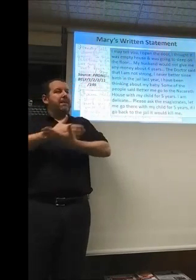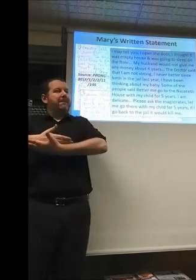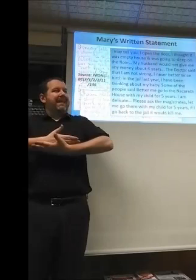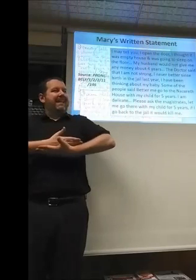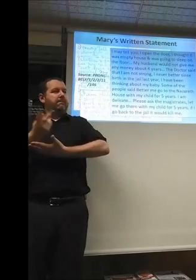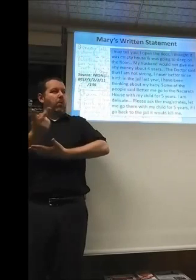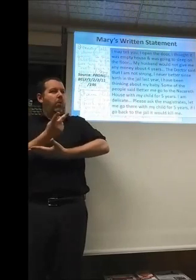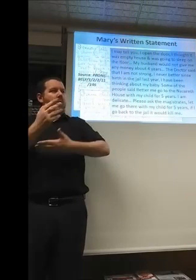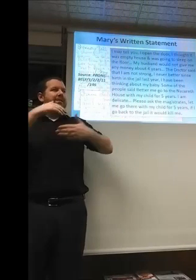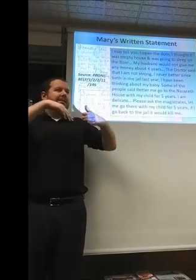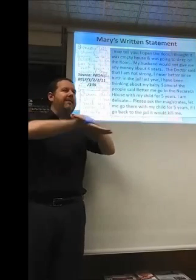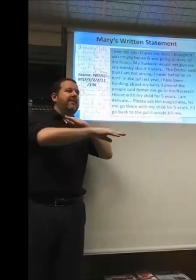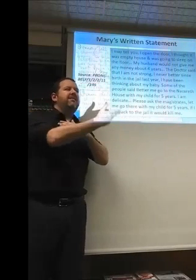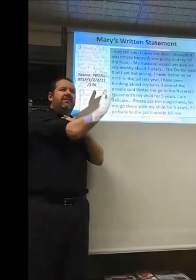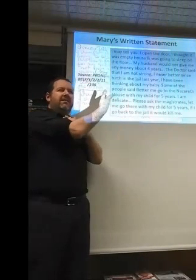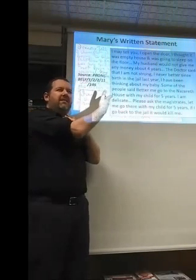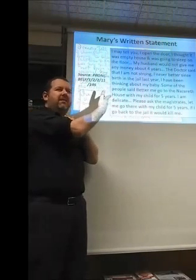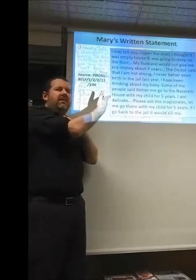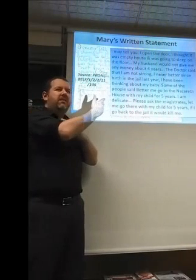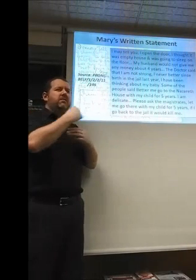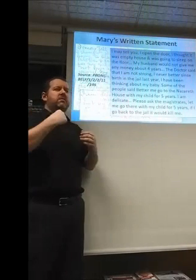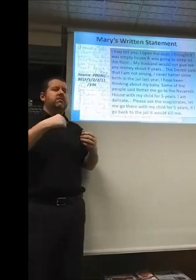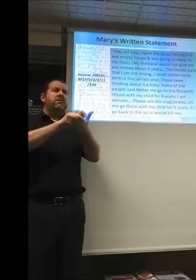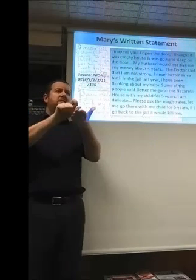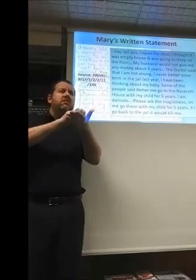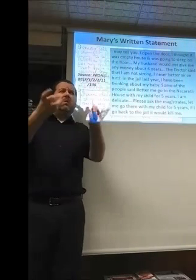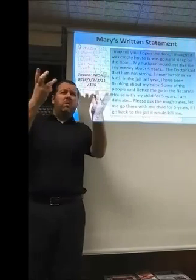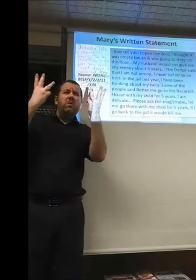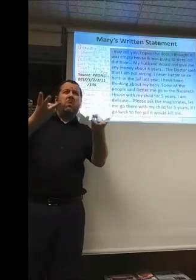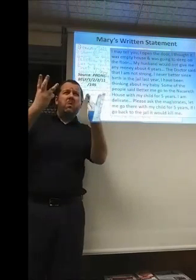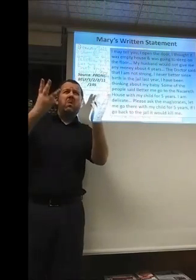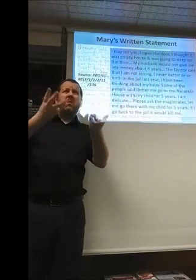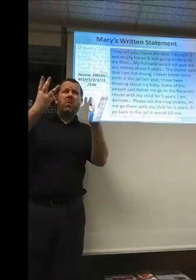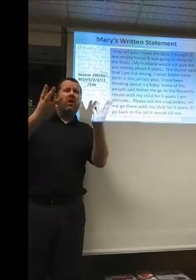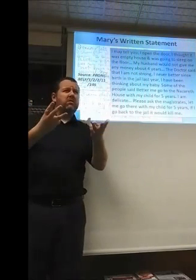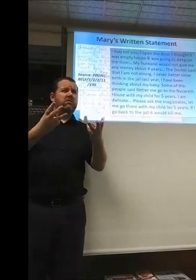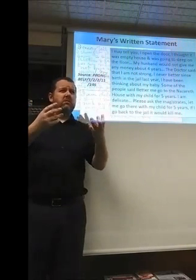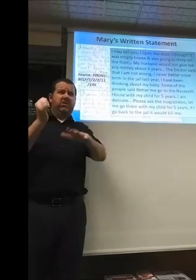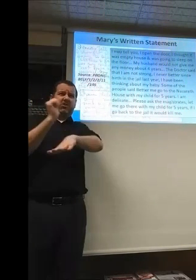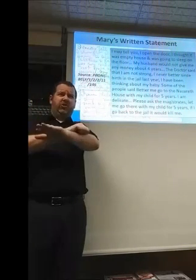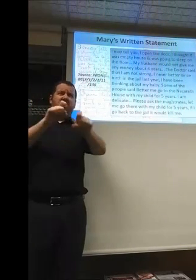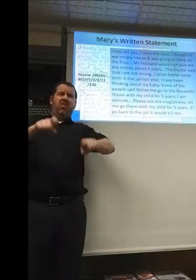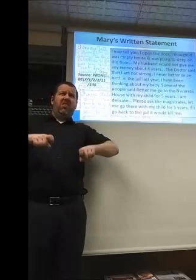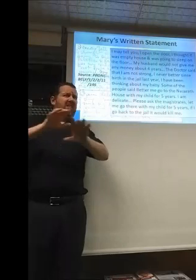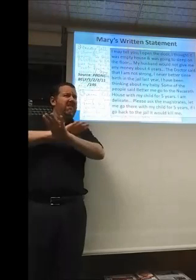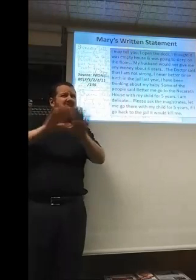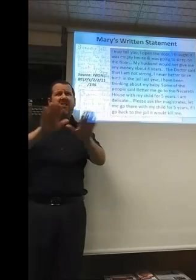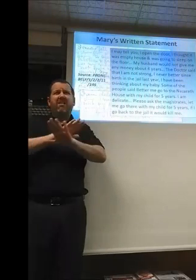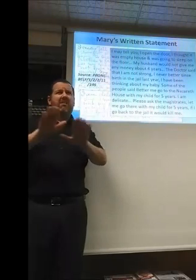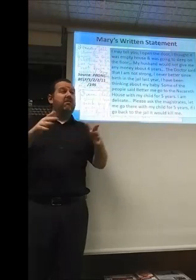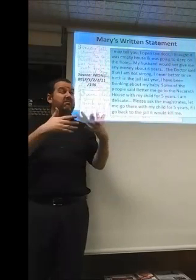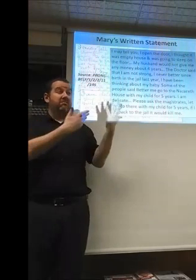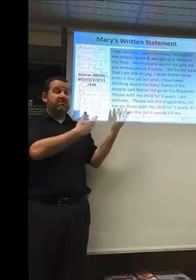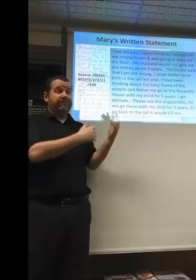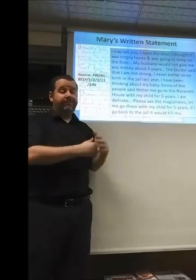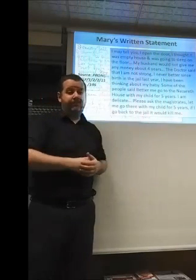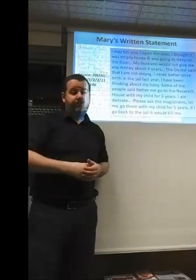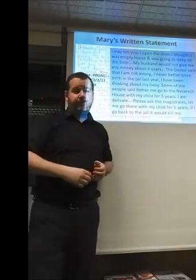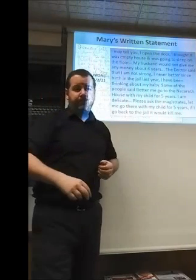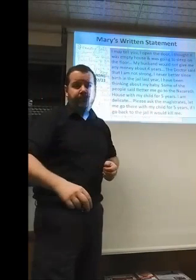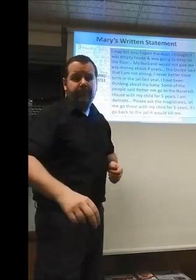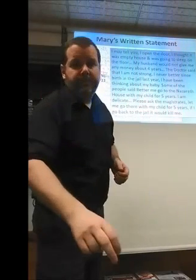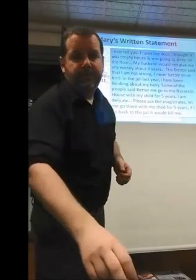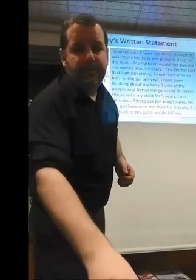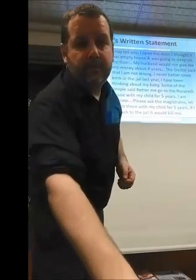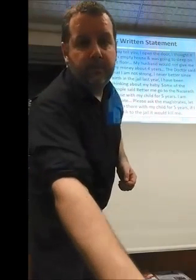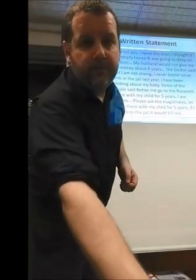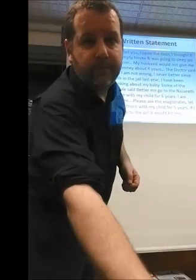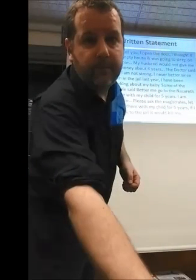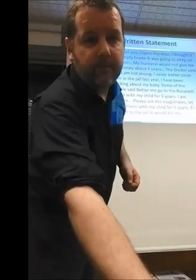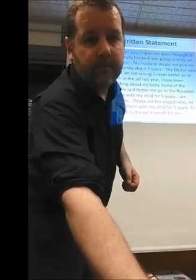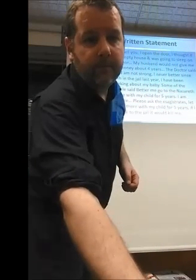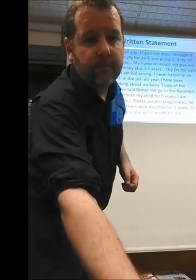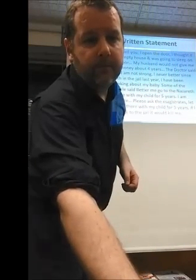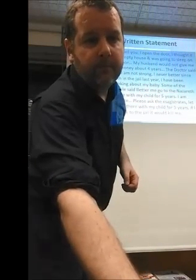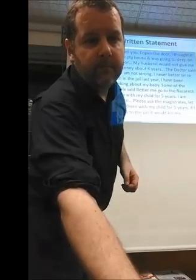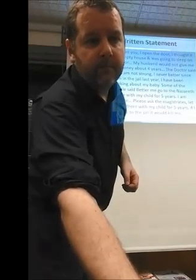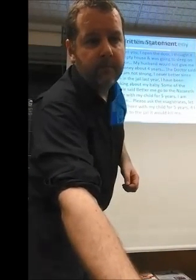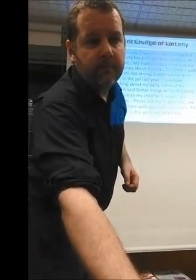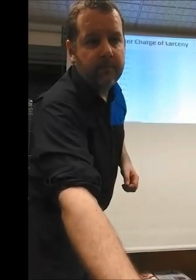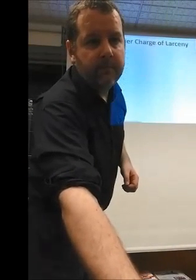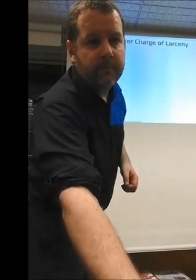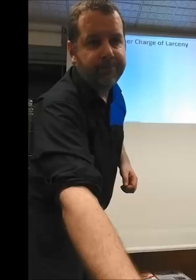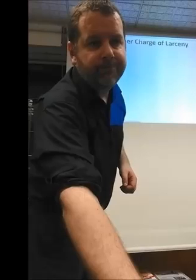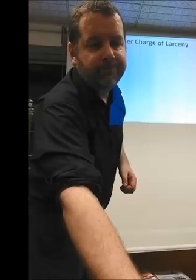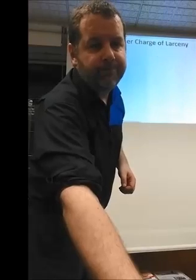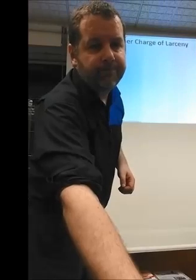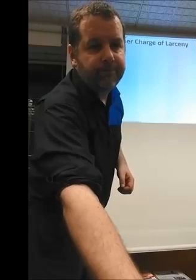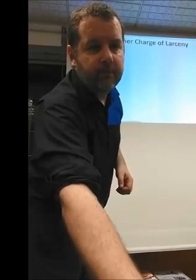But then a second man, another man came in and said “no, I saw her go willingly with